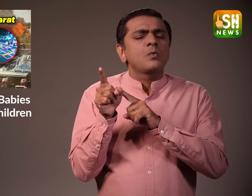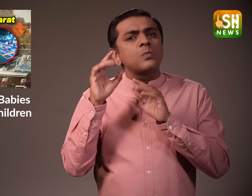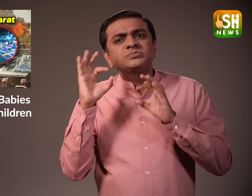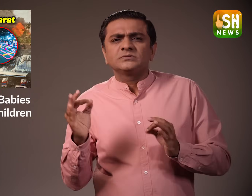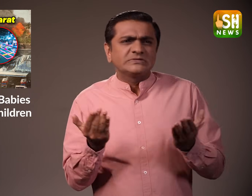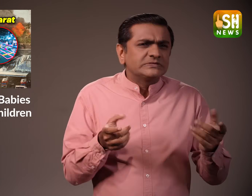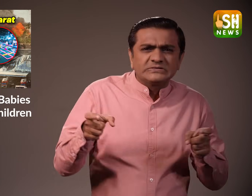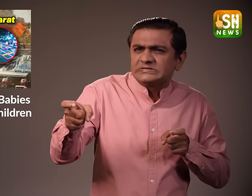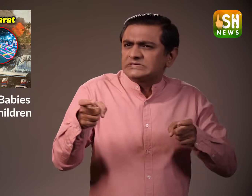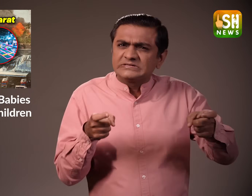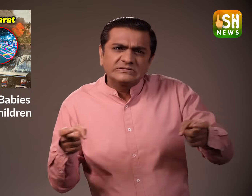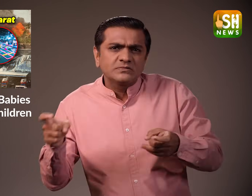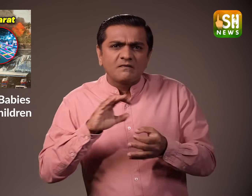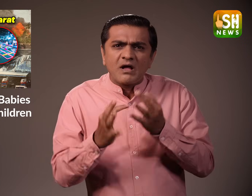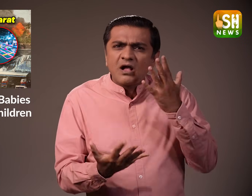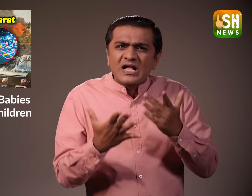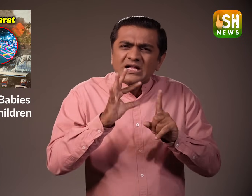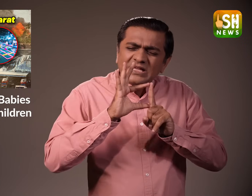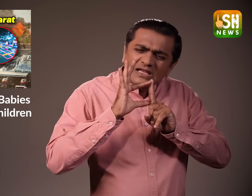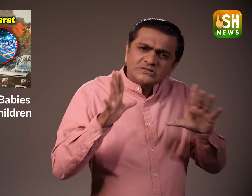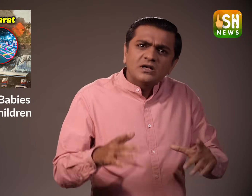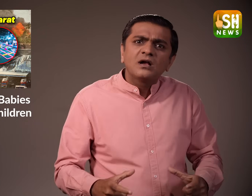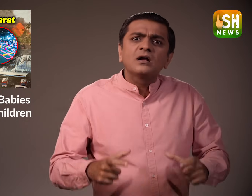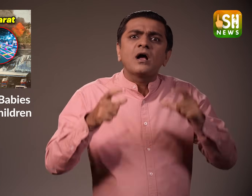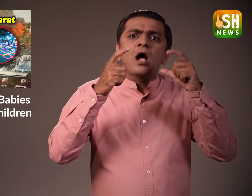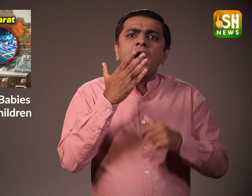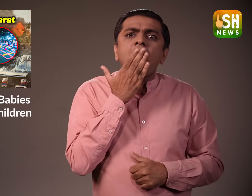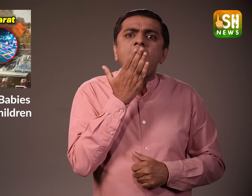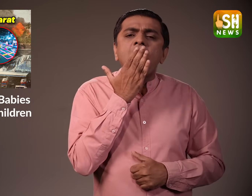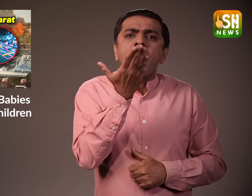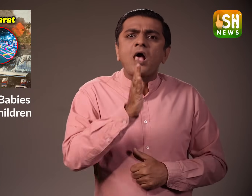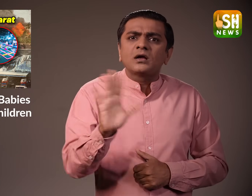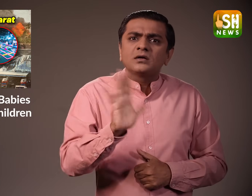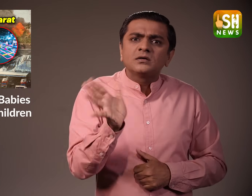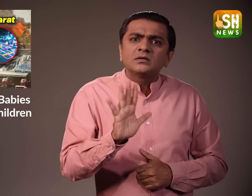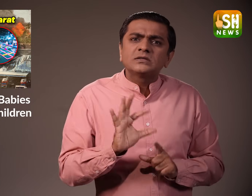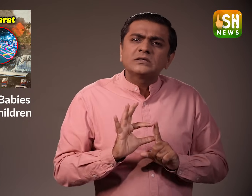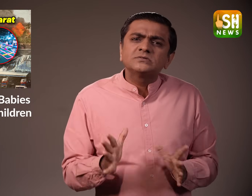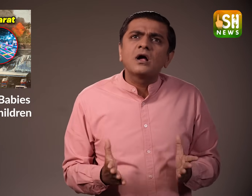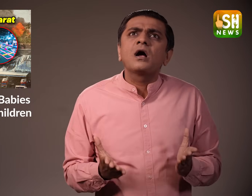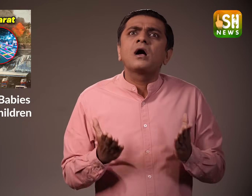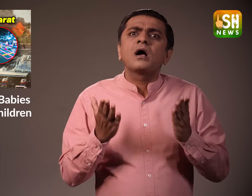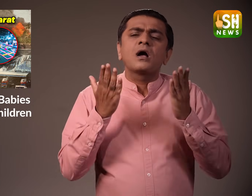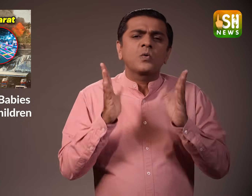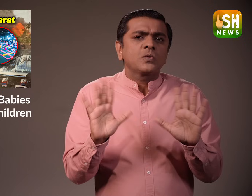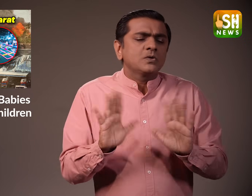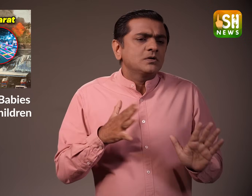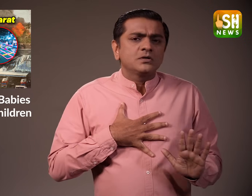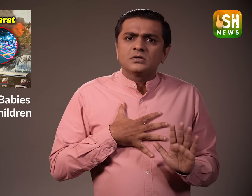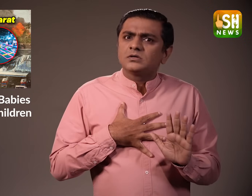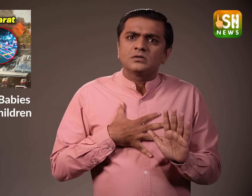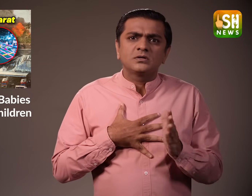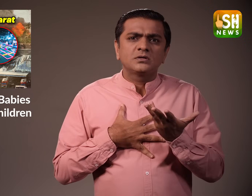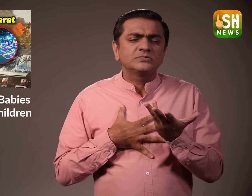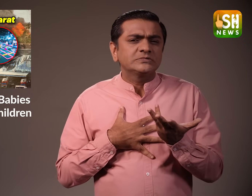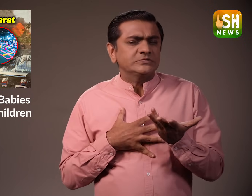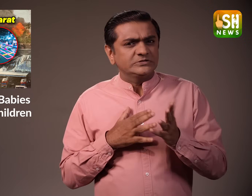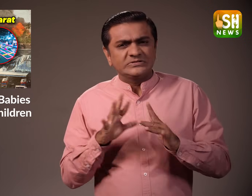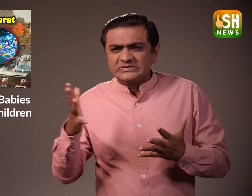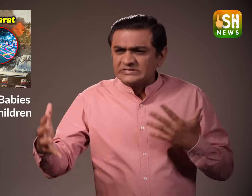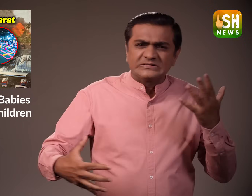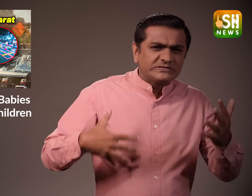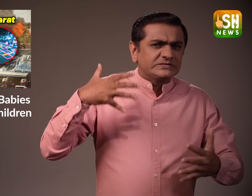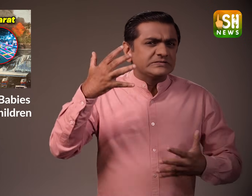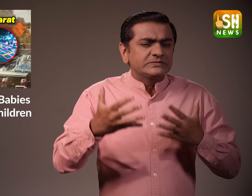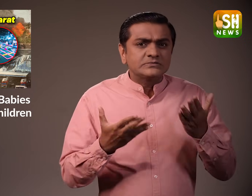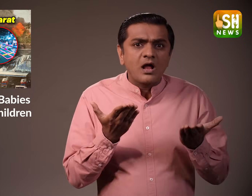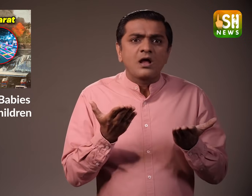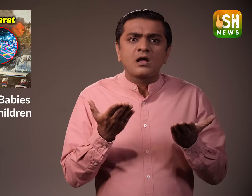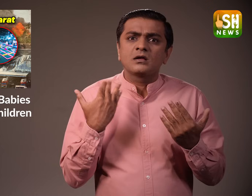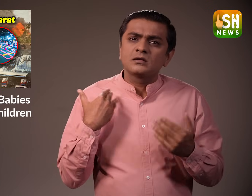She managed to enter the building despite the fire and tried to retrieve them.